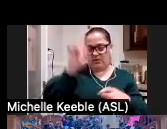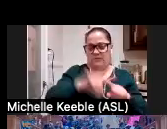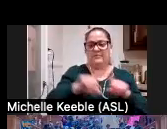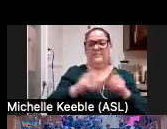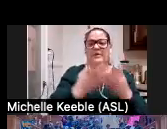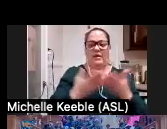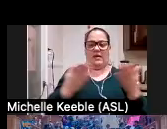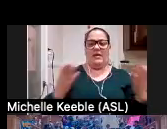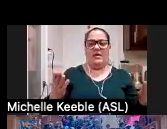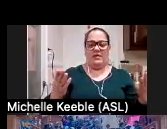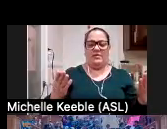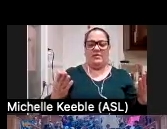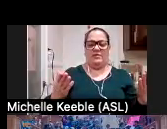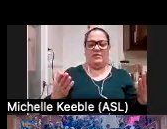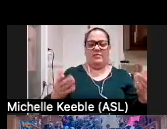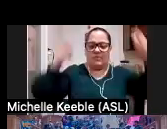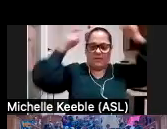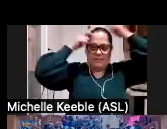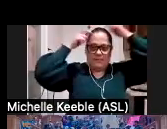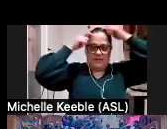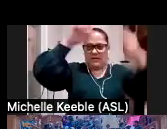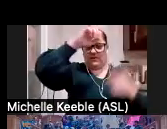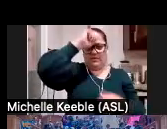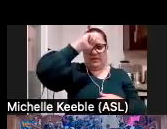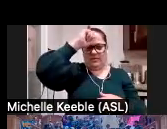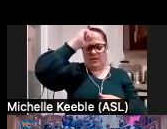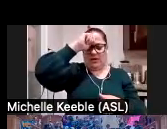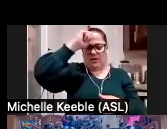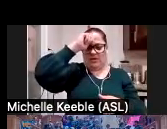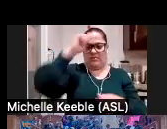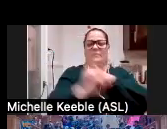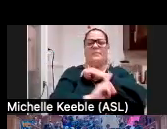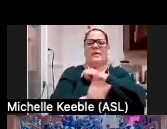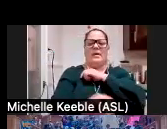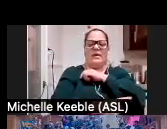so from the beanies and the baseball caps that you guys see there, that was made by Spectrum Designs,